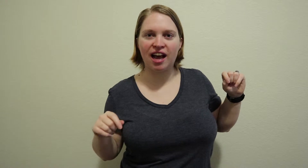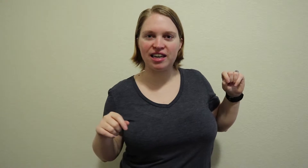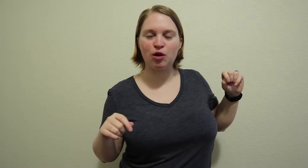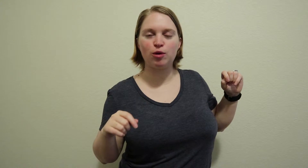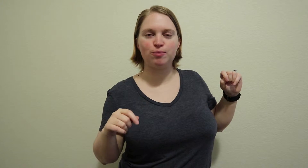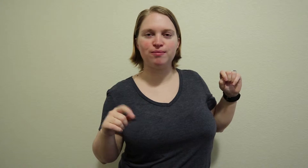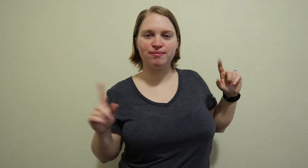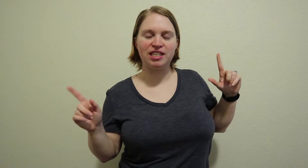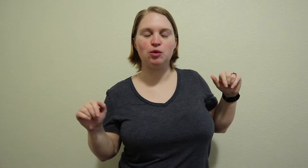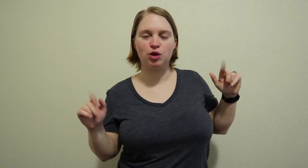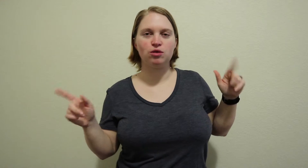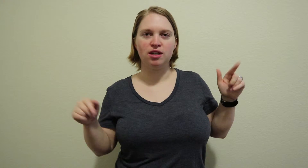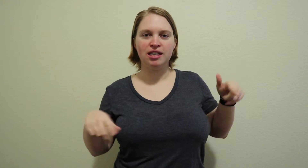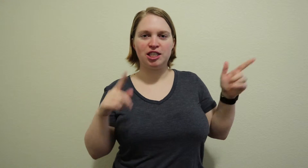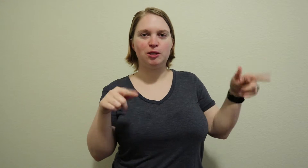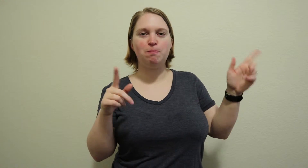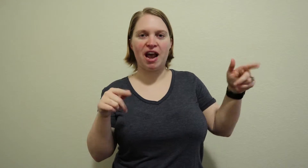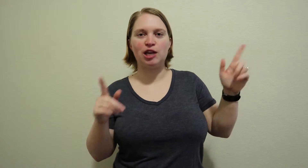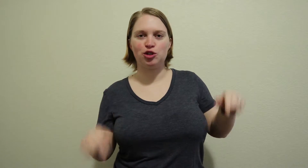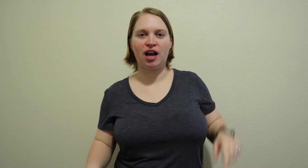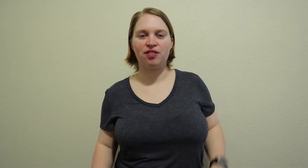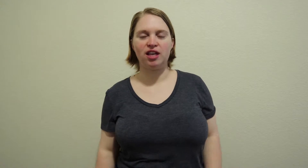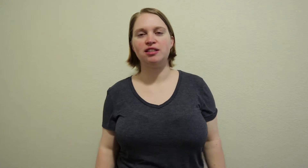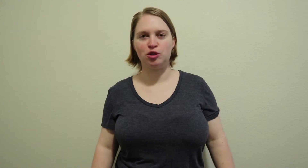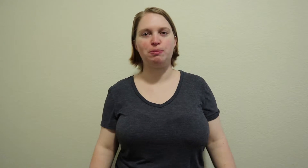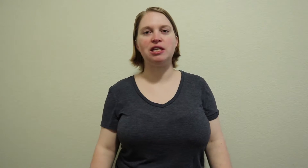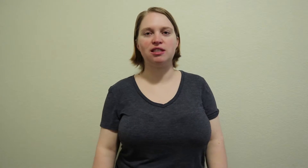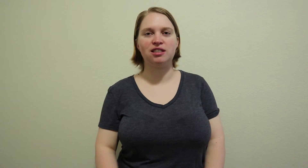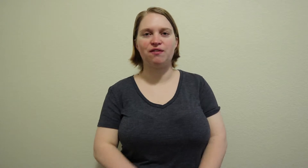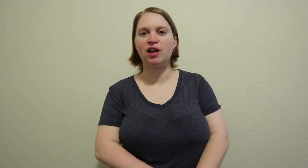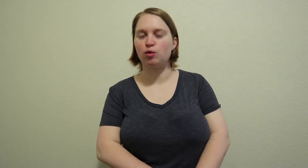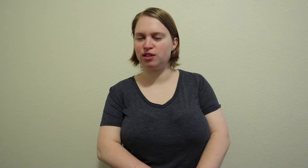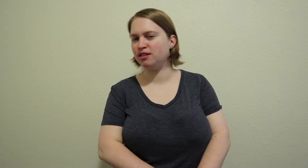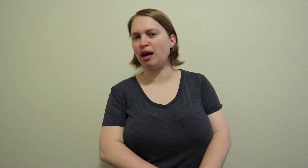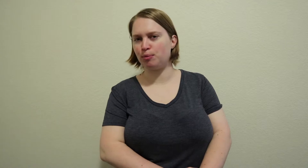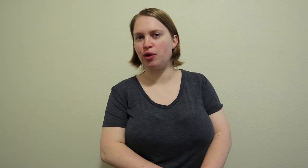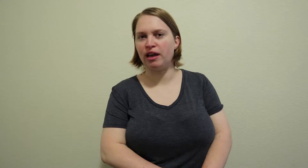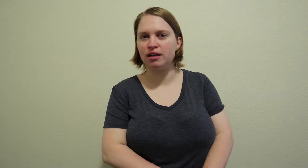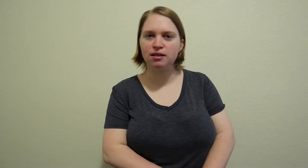he'll, he'll smash that thing to pieces if I don't stop doing that